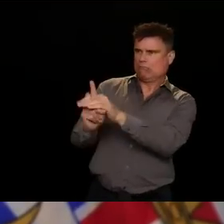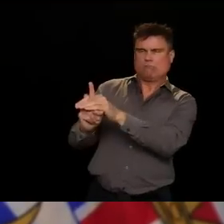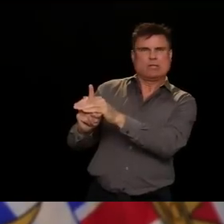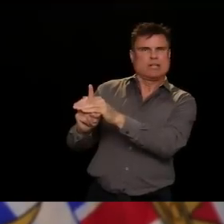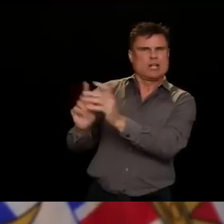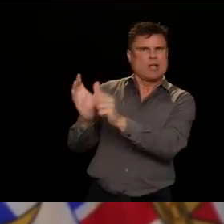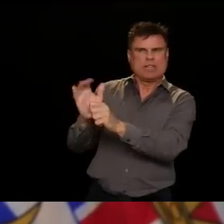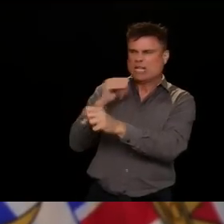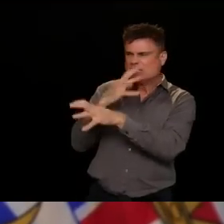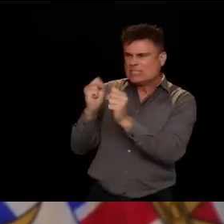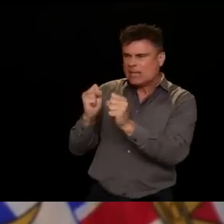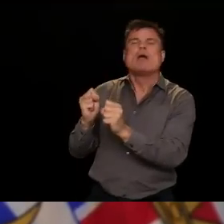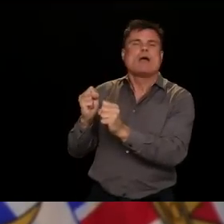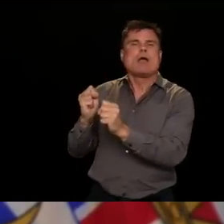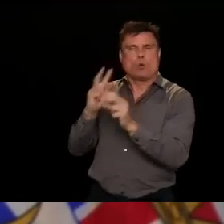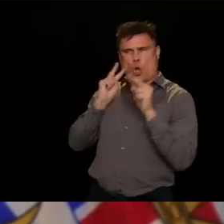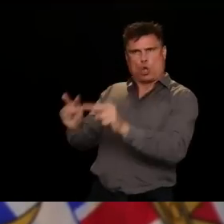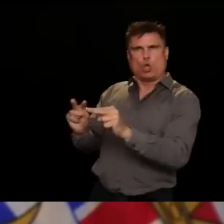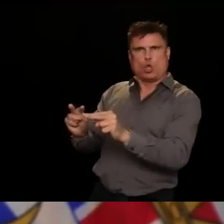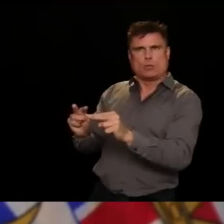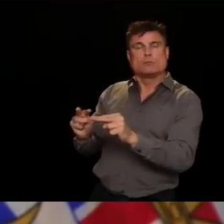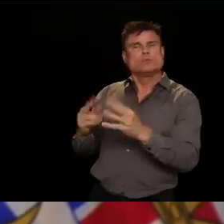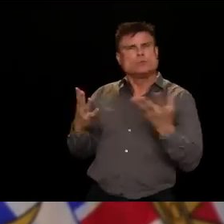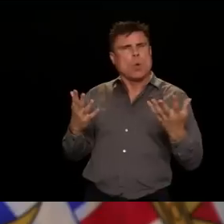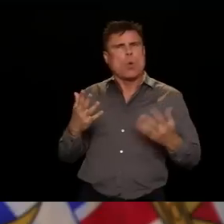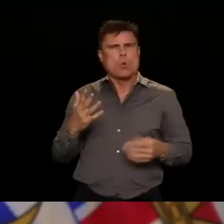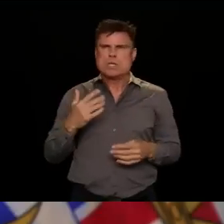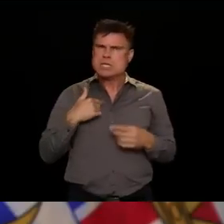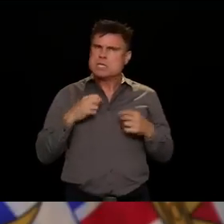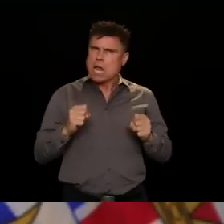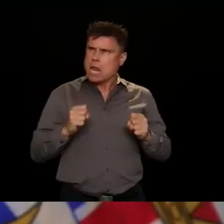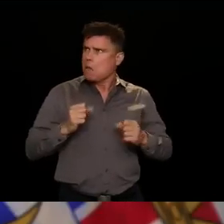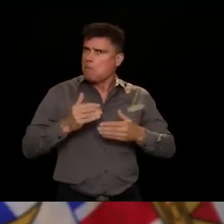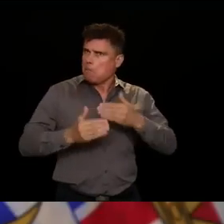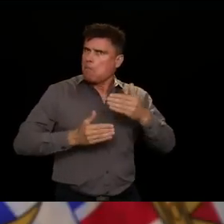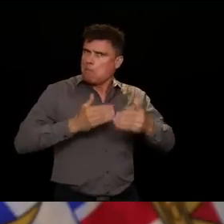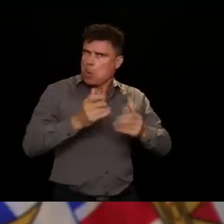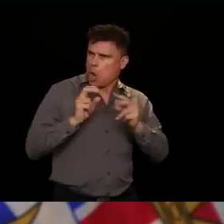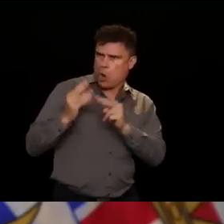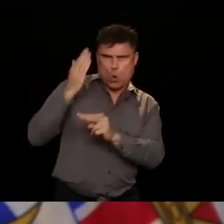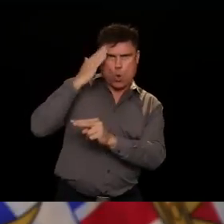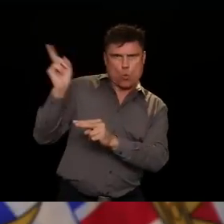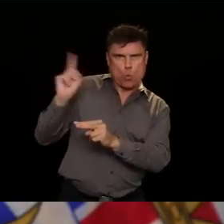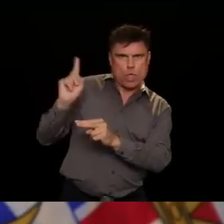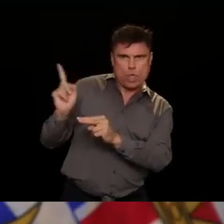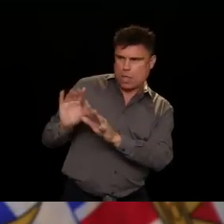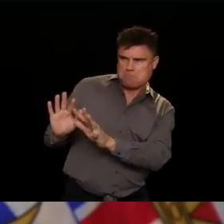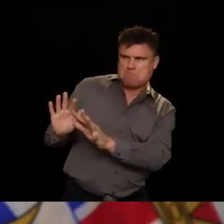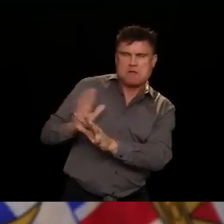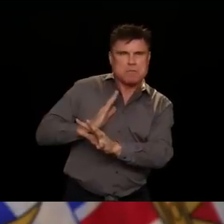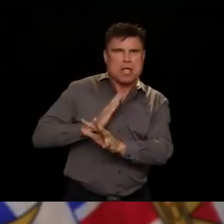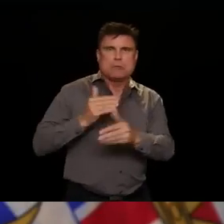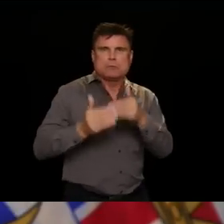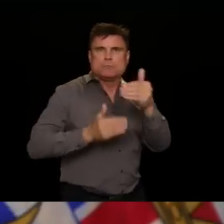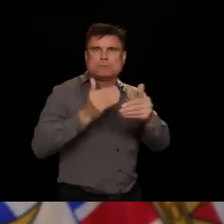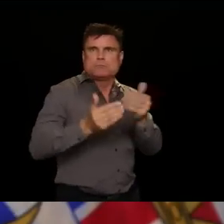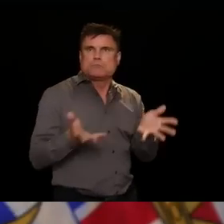There are certain workplaces, and we have learned from those events to ensure we can do it safely into other areas.